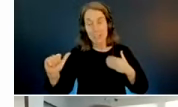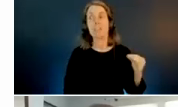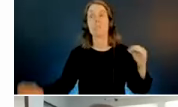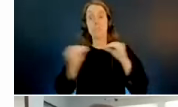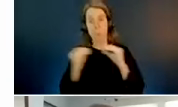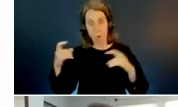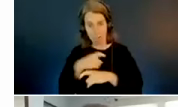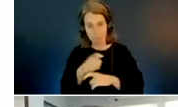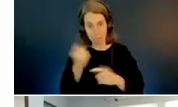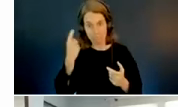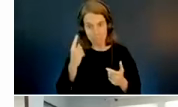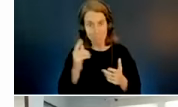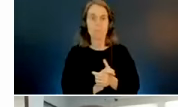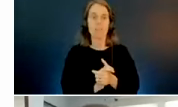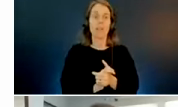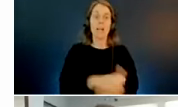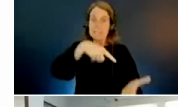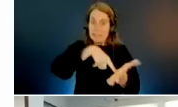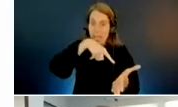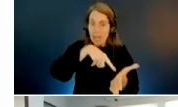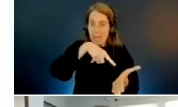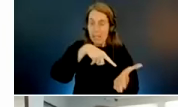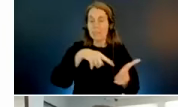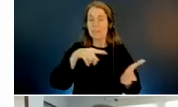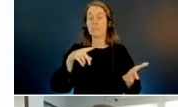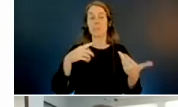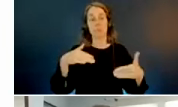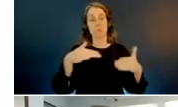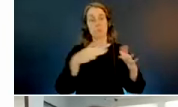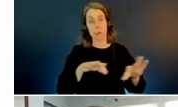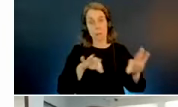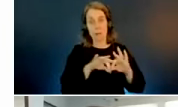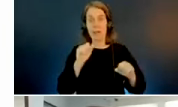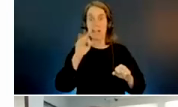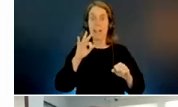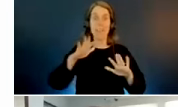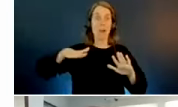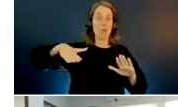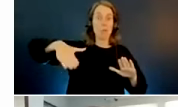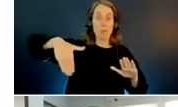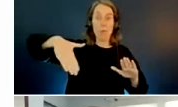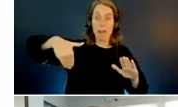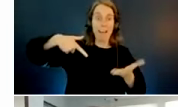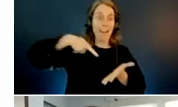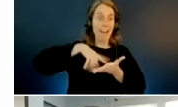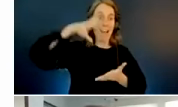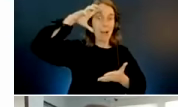matter if you miss a deadline it's very very difficult to walk that back and um kind of be able